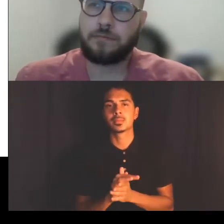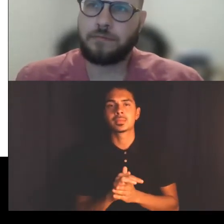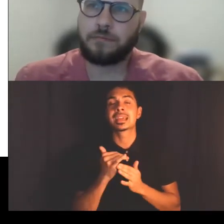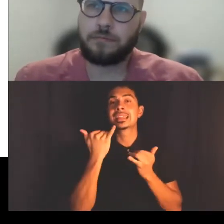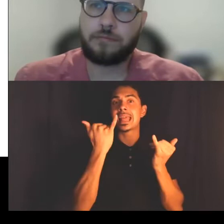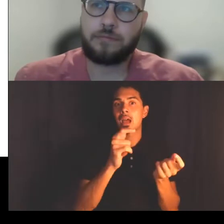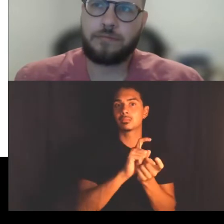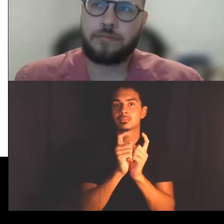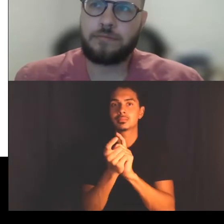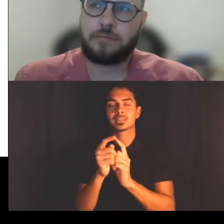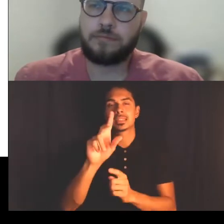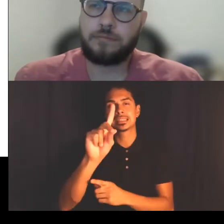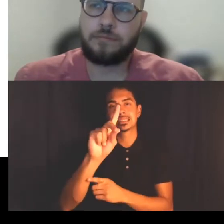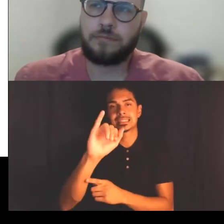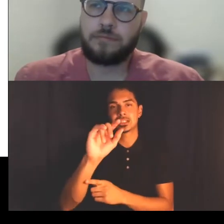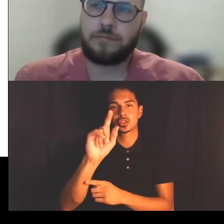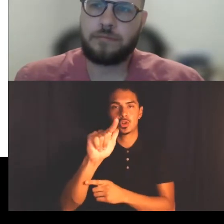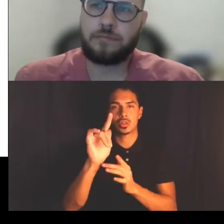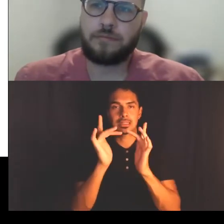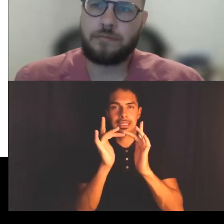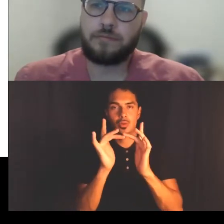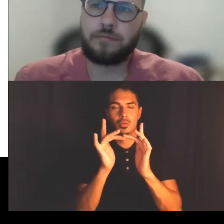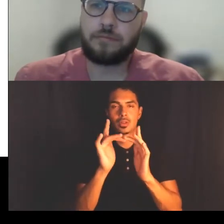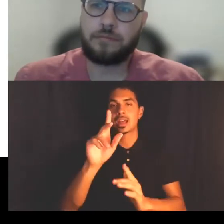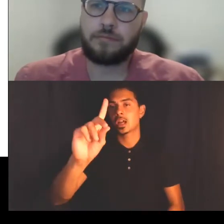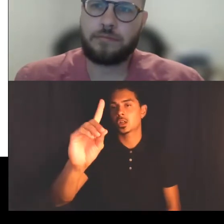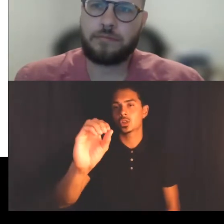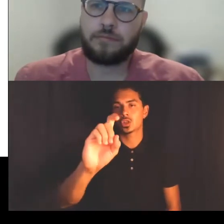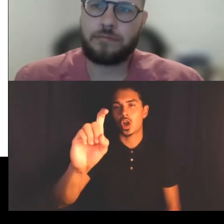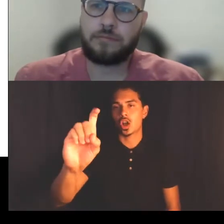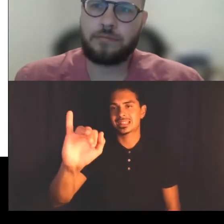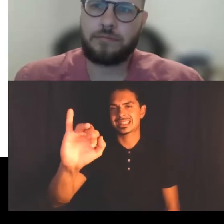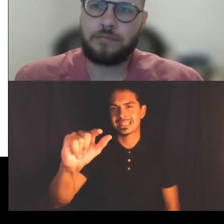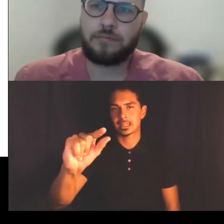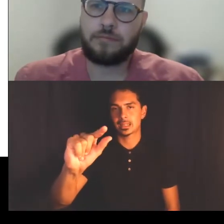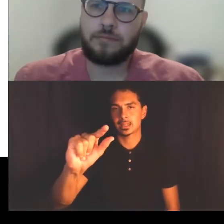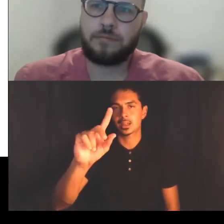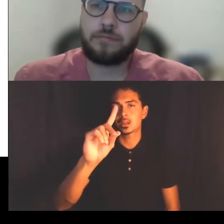doxing, which is a term meaning getting someone's